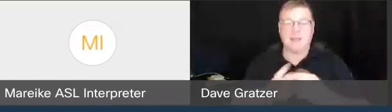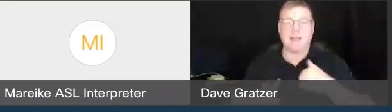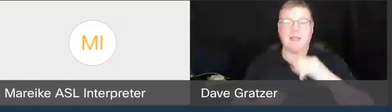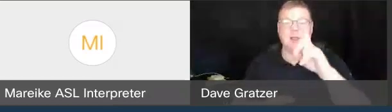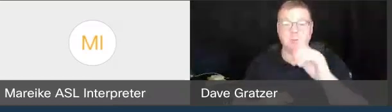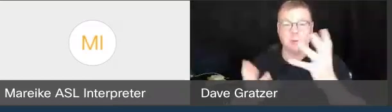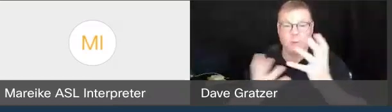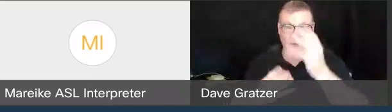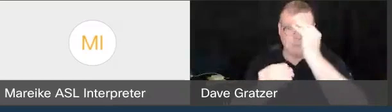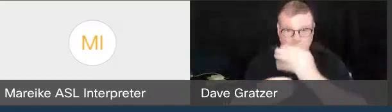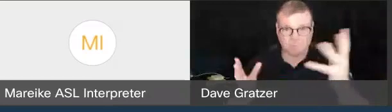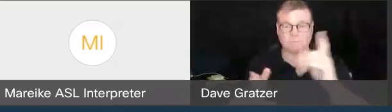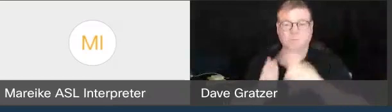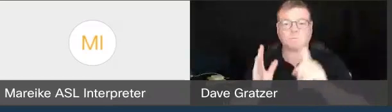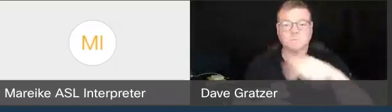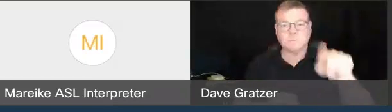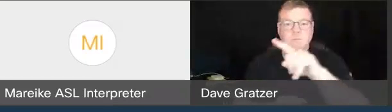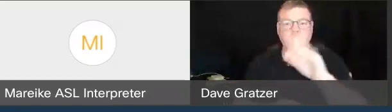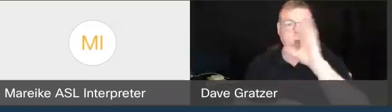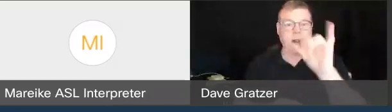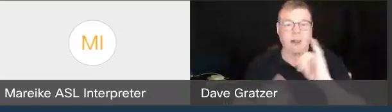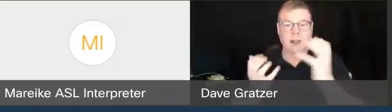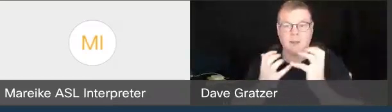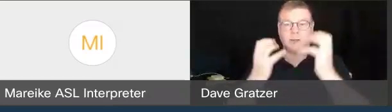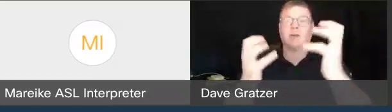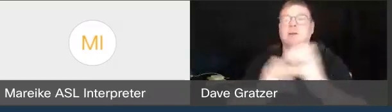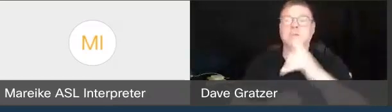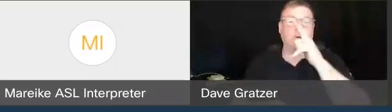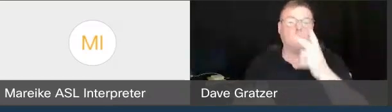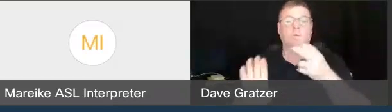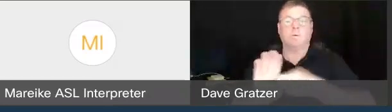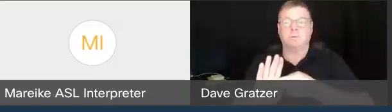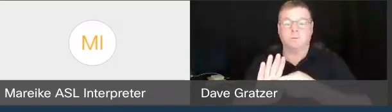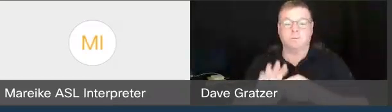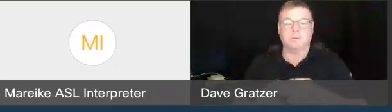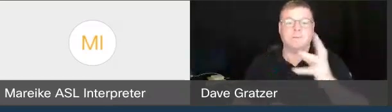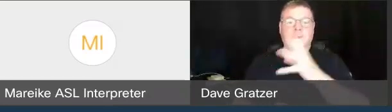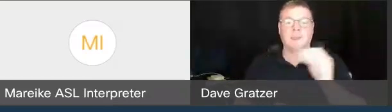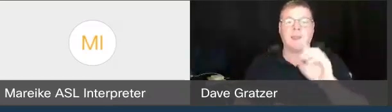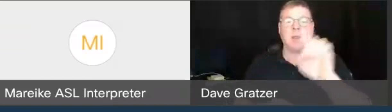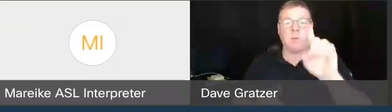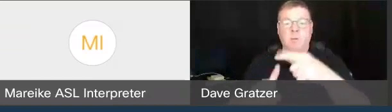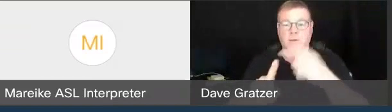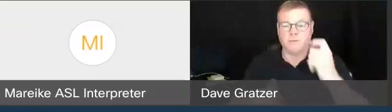all know what you look like in the audience, know who is joining us and where you're from. And so